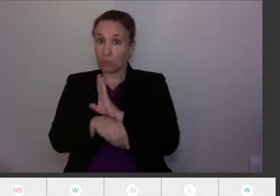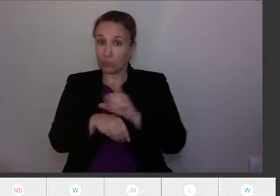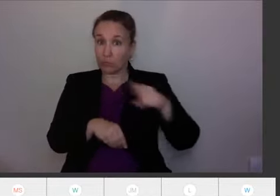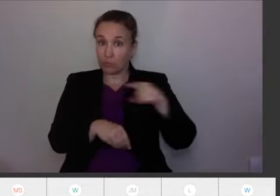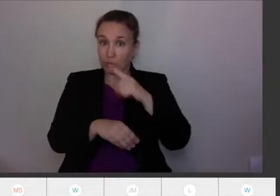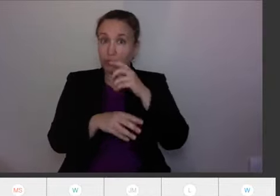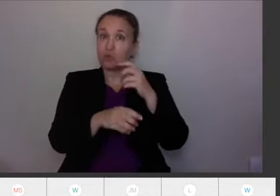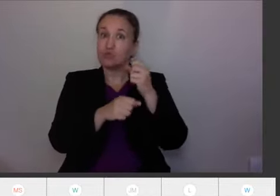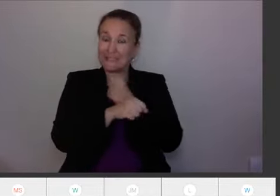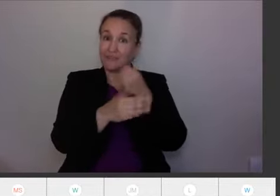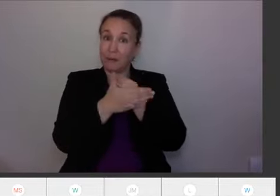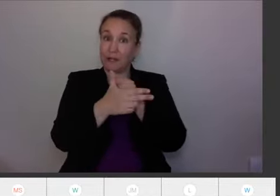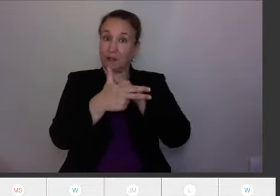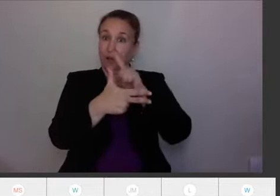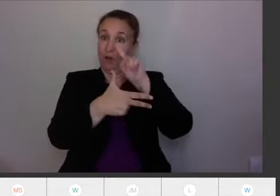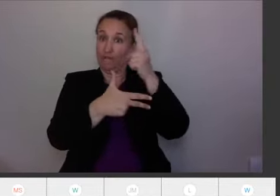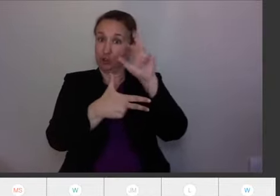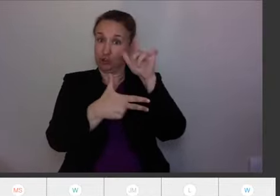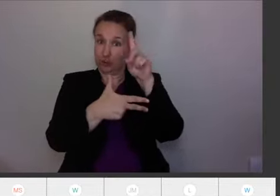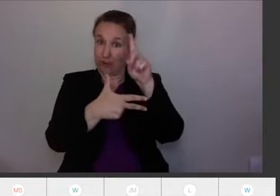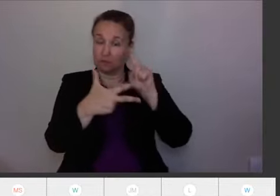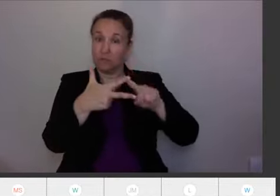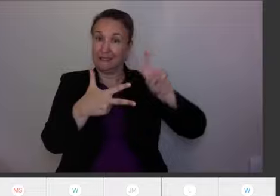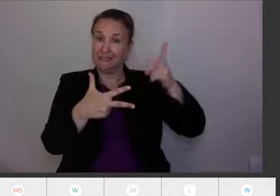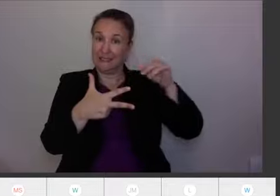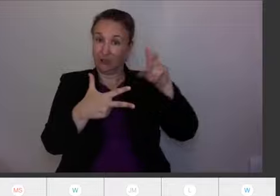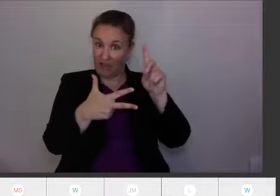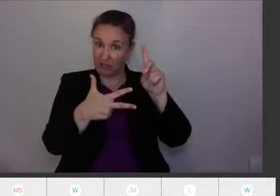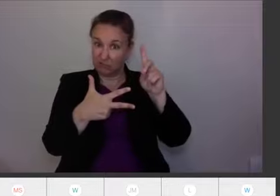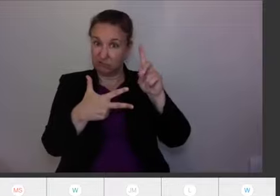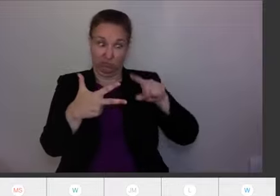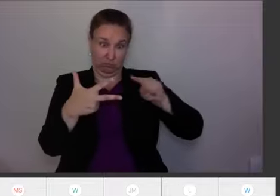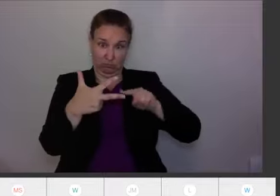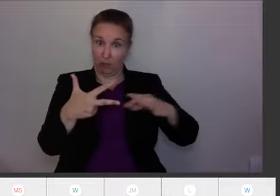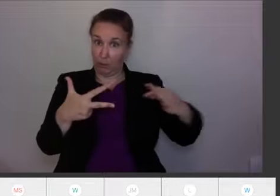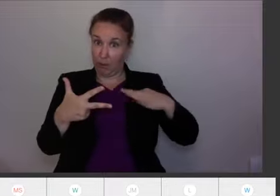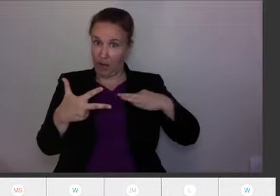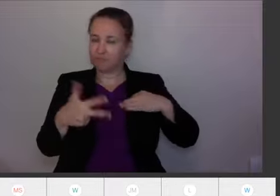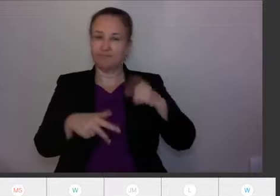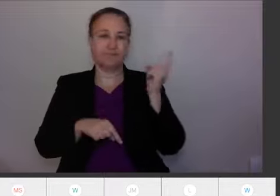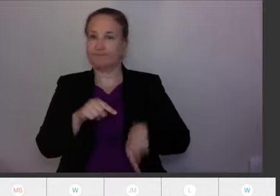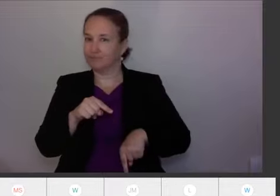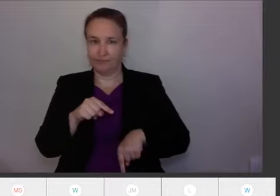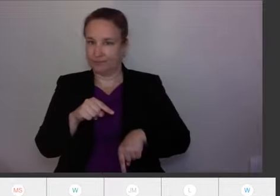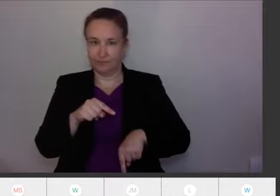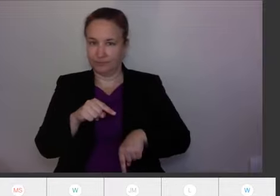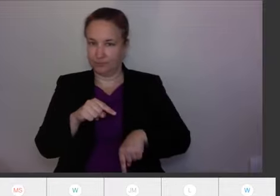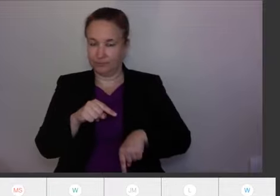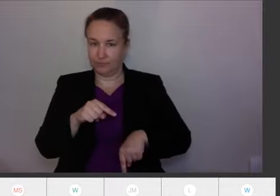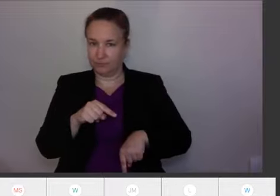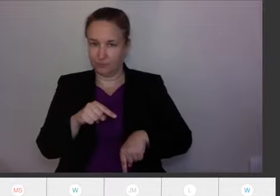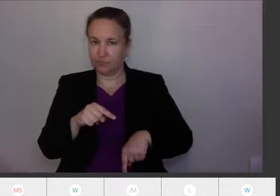around two montco strong small business grants were not able to apply in round three and here's a summary of the applications